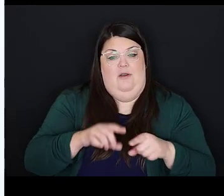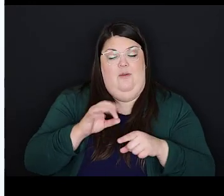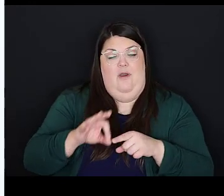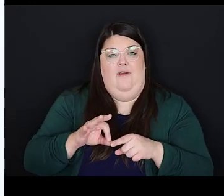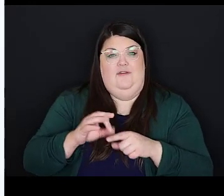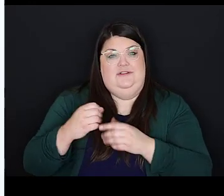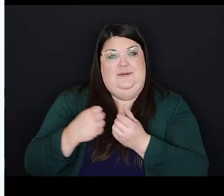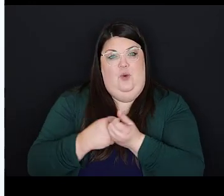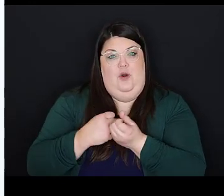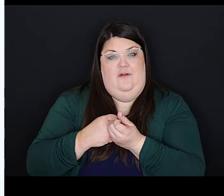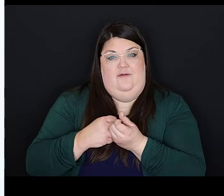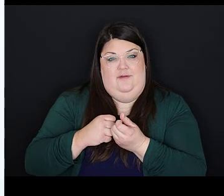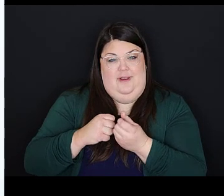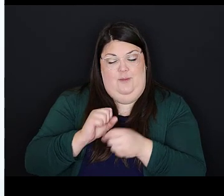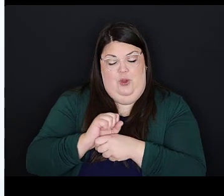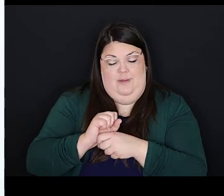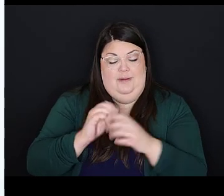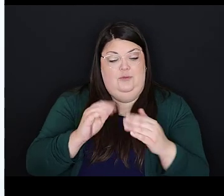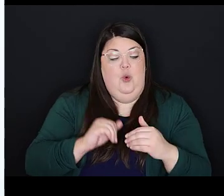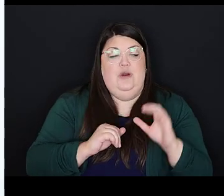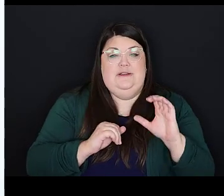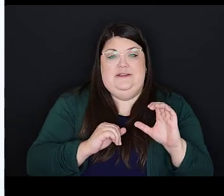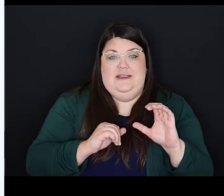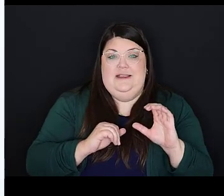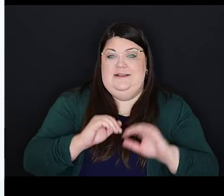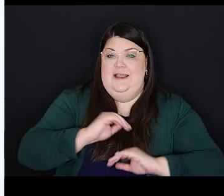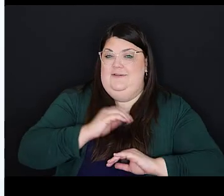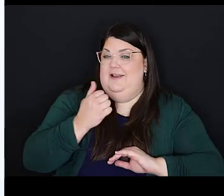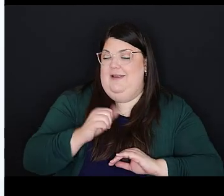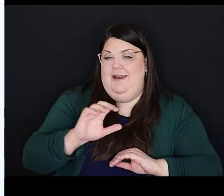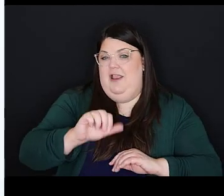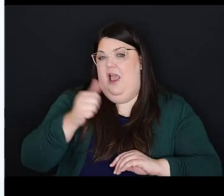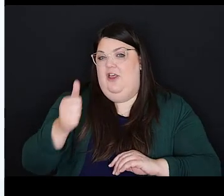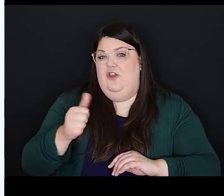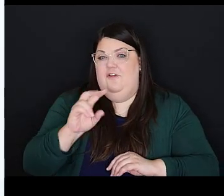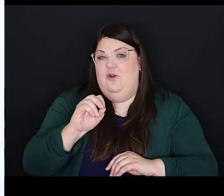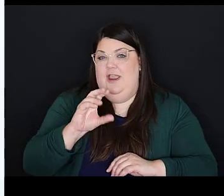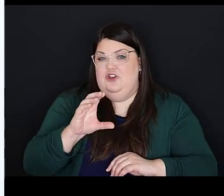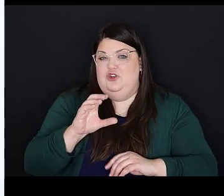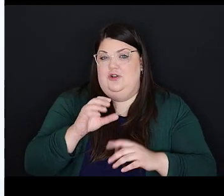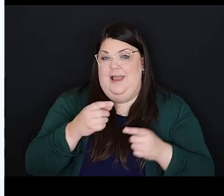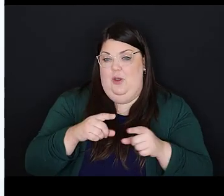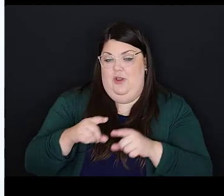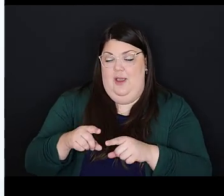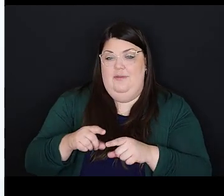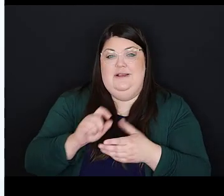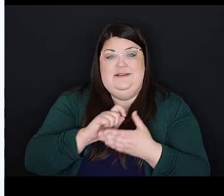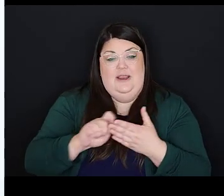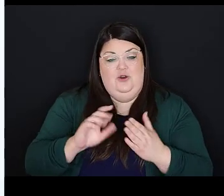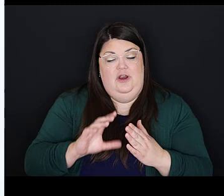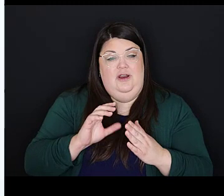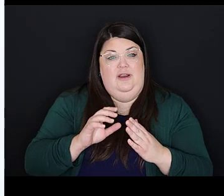or (C) satisfying any other vocational outcome the Secretary of Education may determine to be